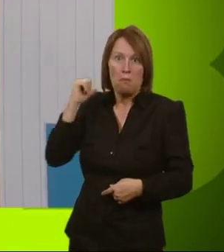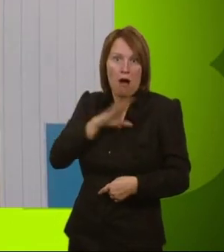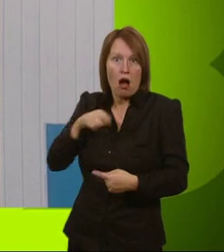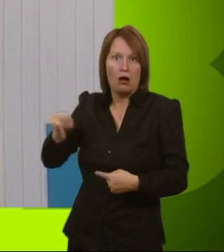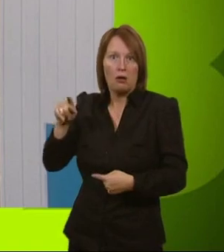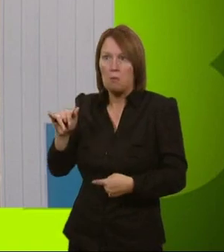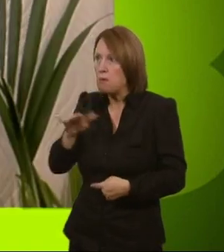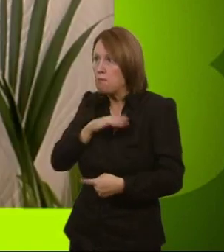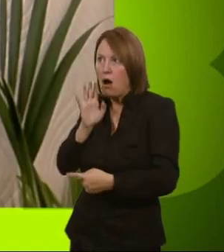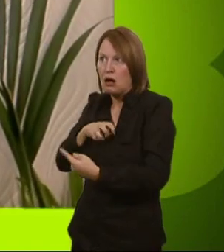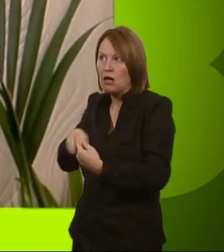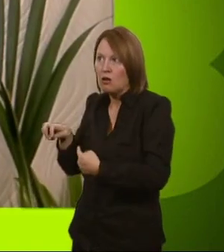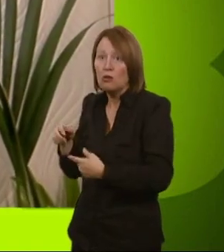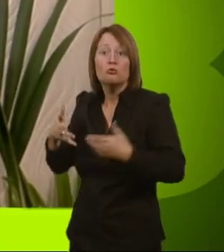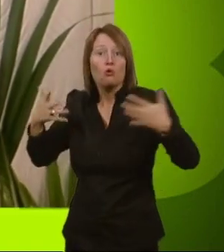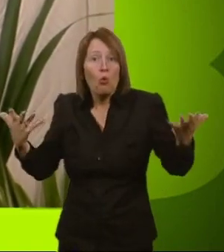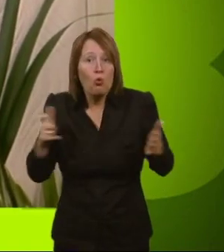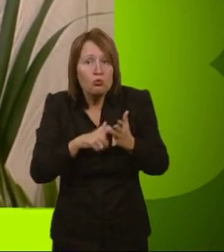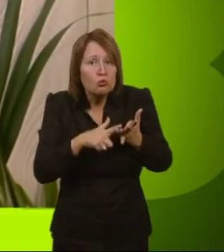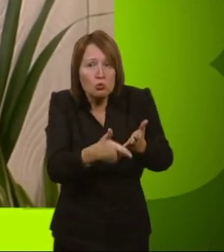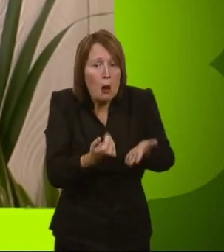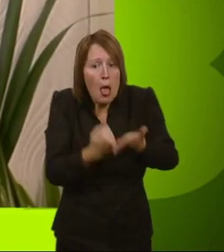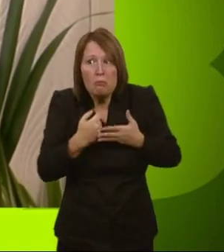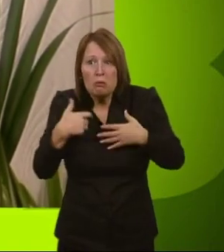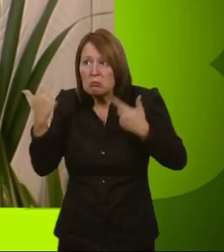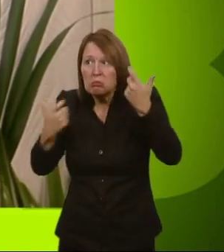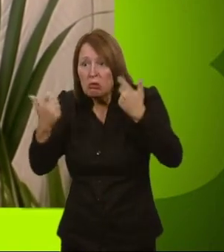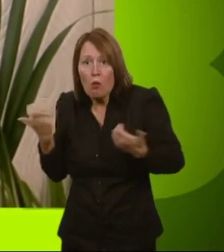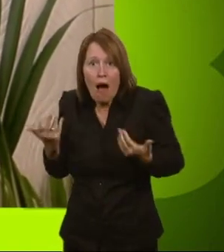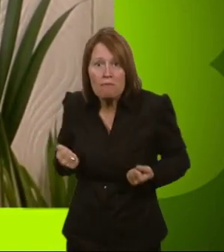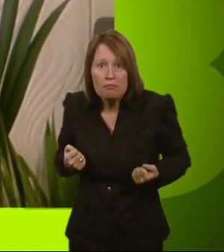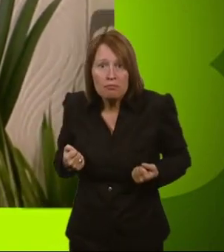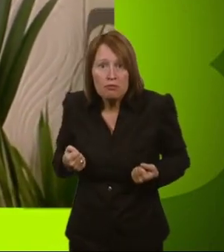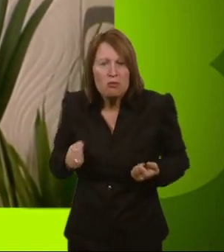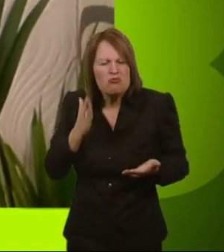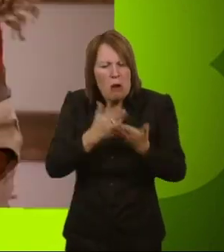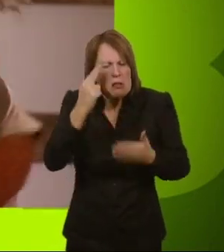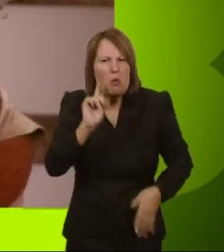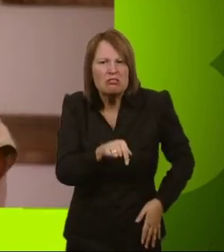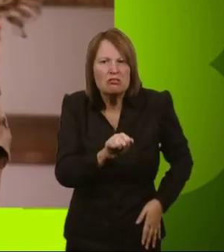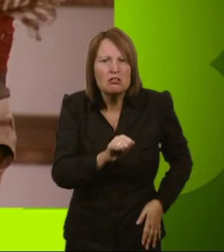yeah yeah so what are we going to do Huffington tuffington are you sure that's your real name H